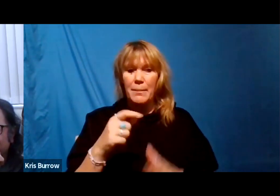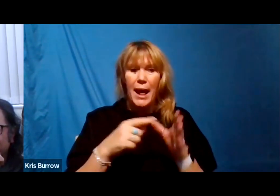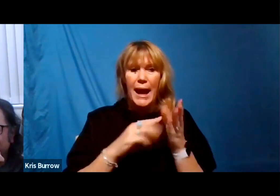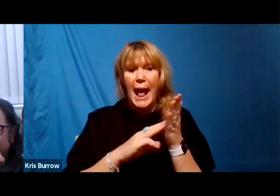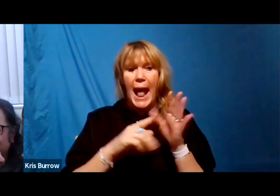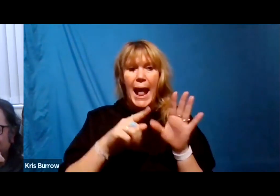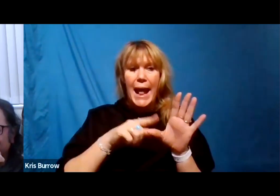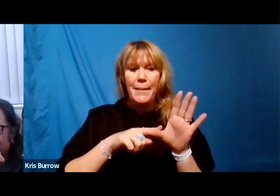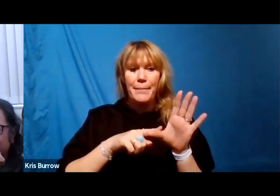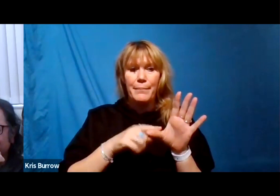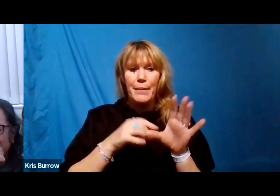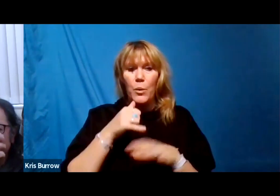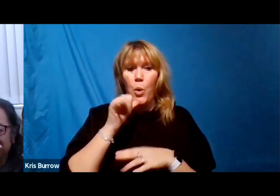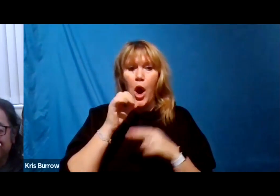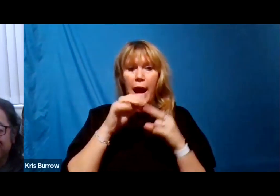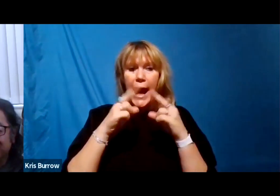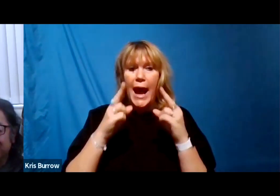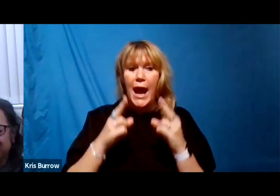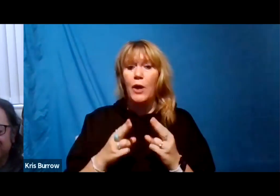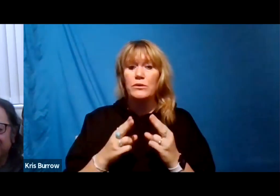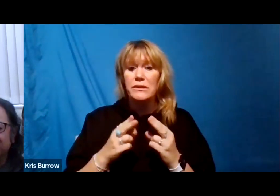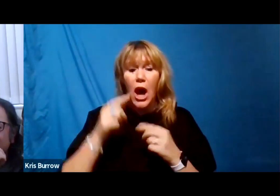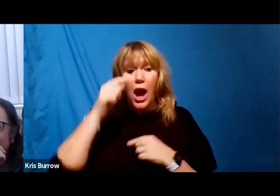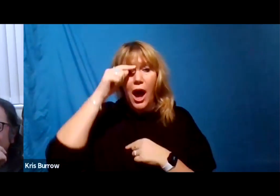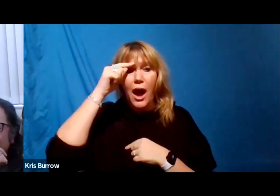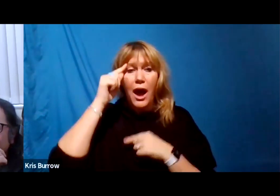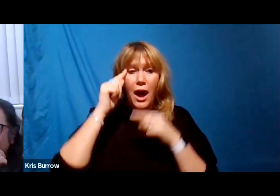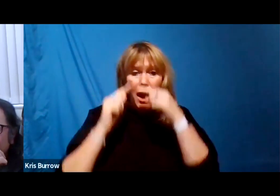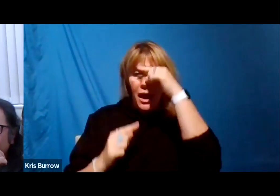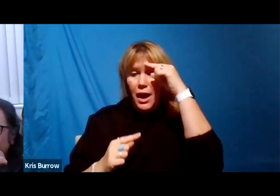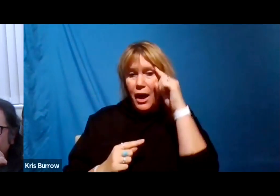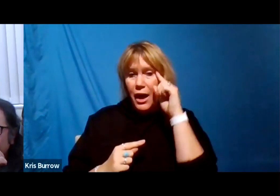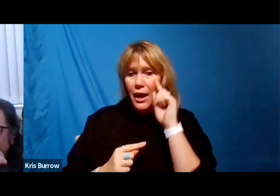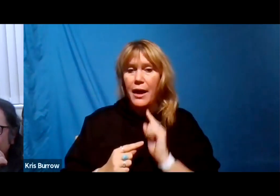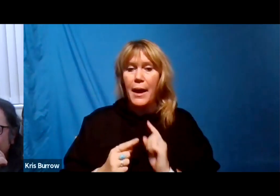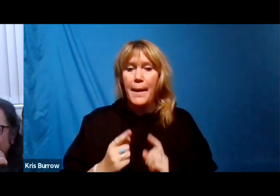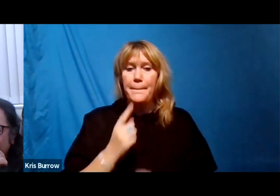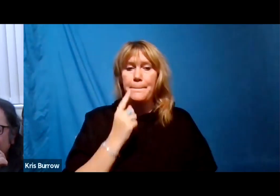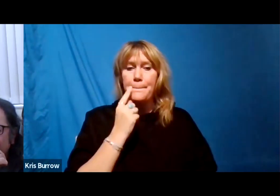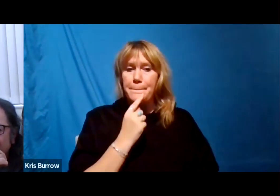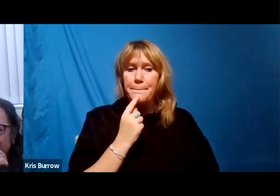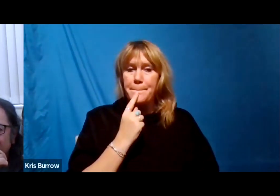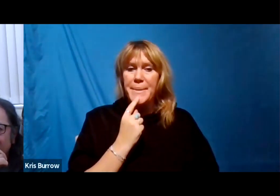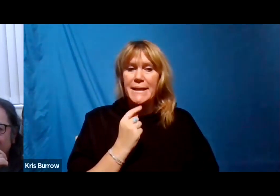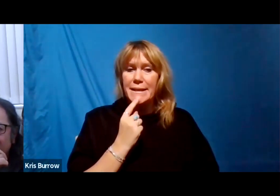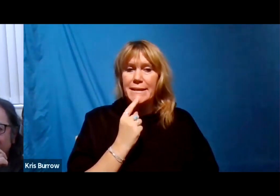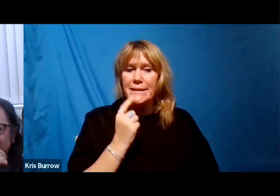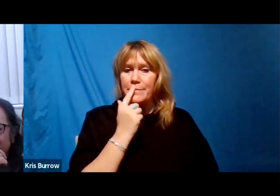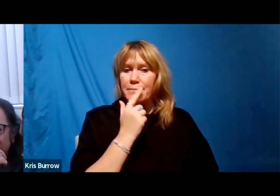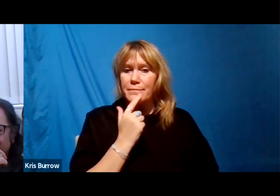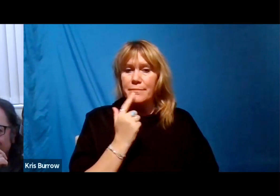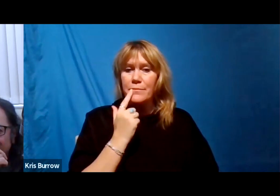come together as a nation to defy discrimination